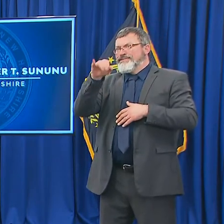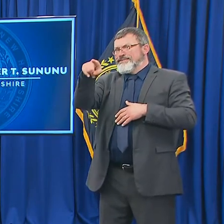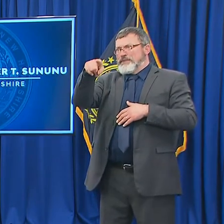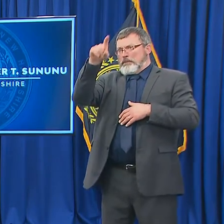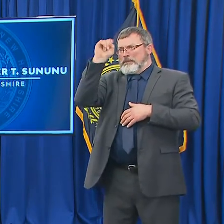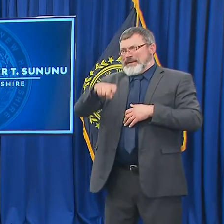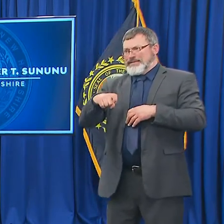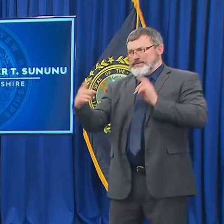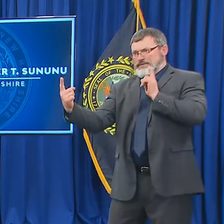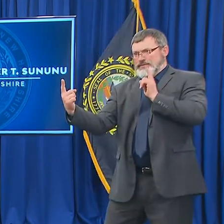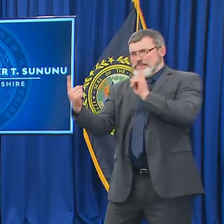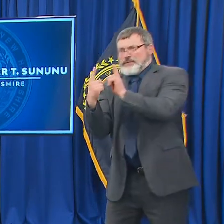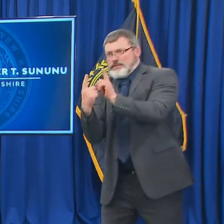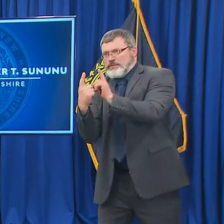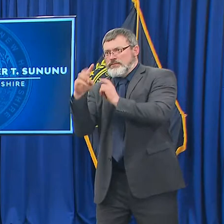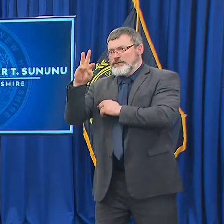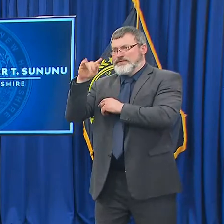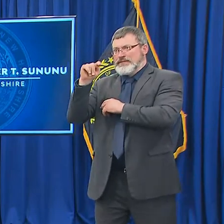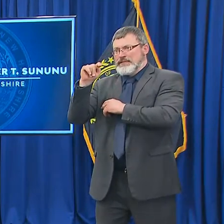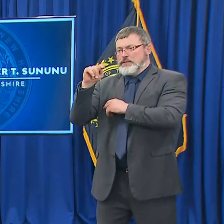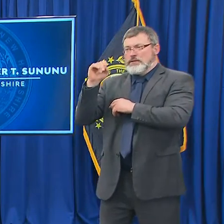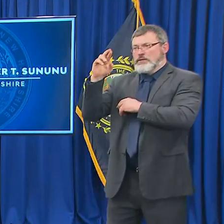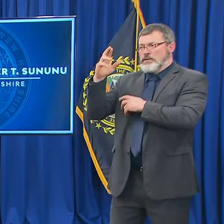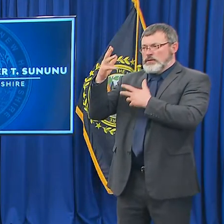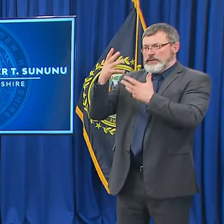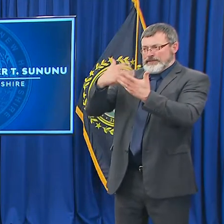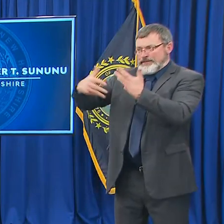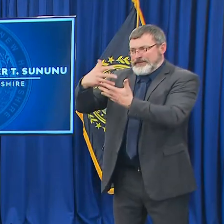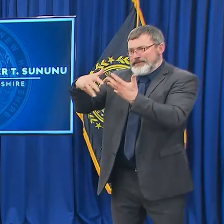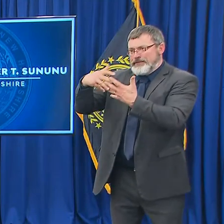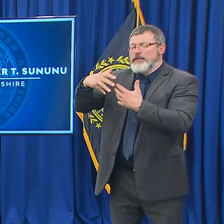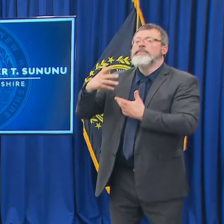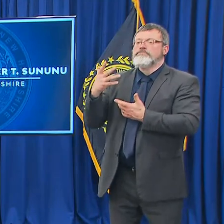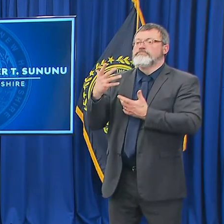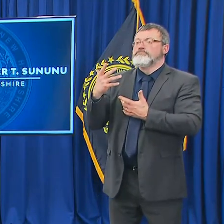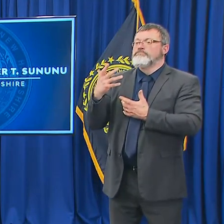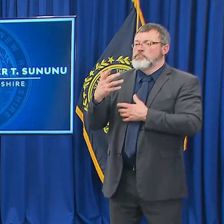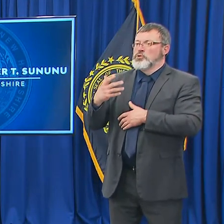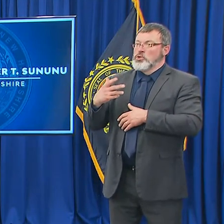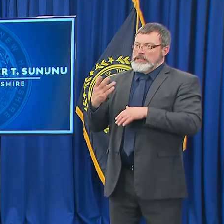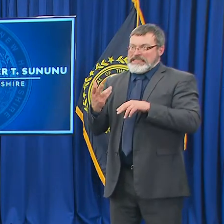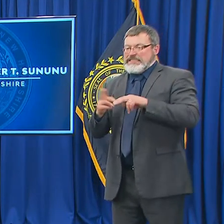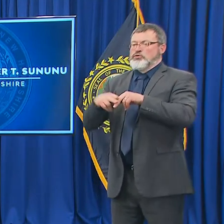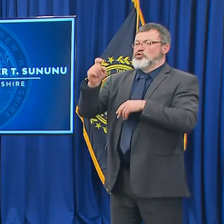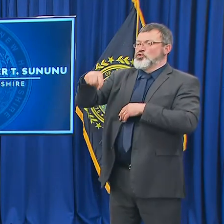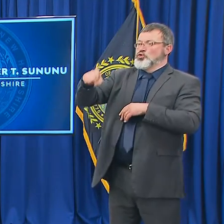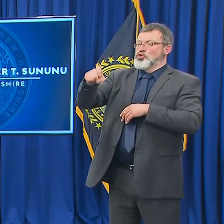before they travel getting tested after they travel. I do know that there's some ongoing discussion and potentially further guidance coming